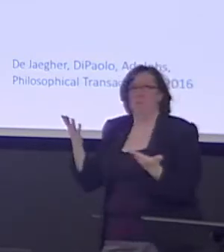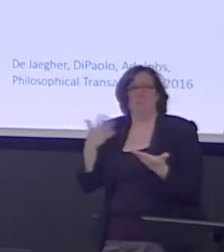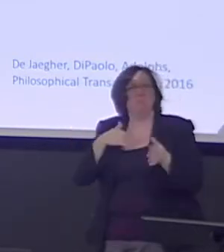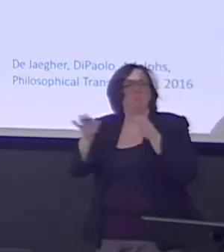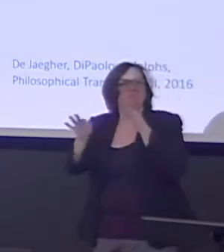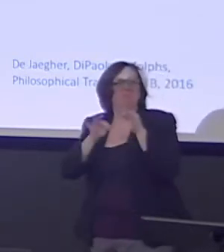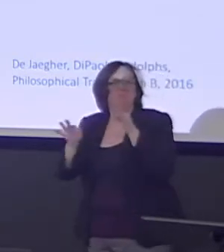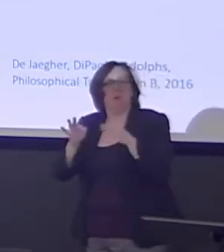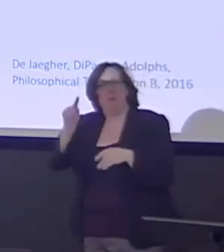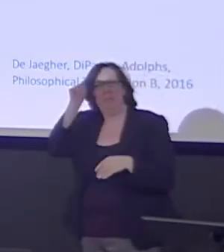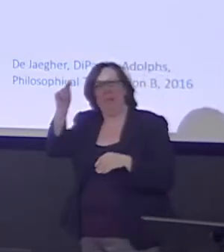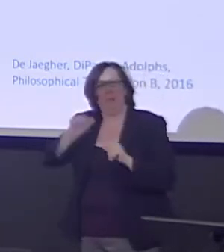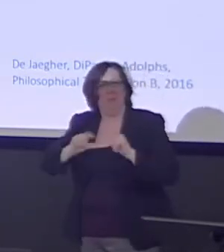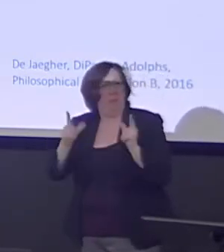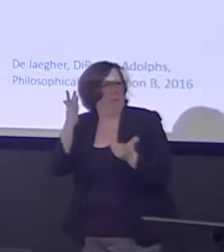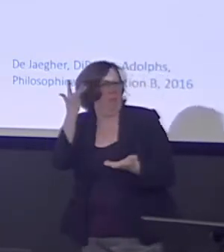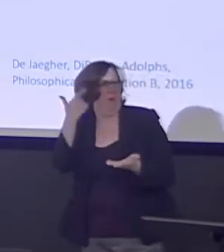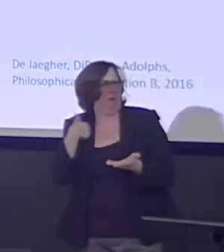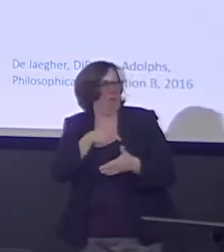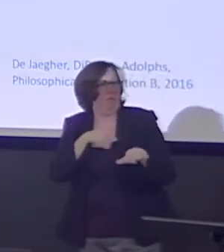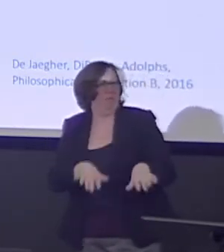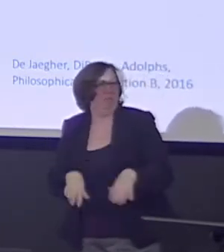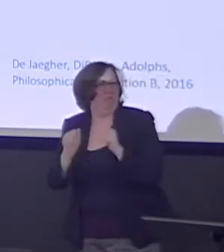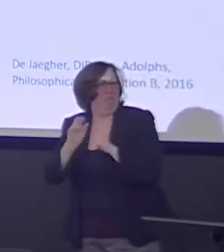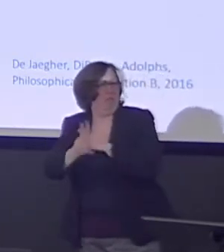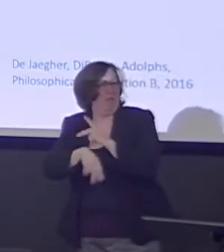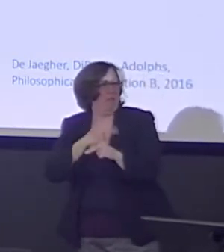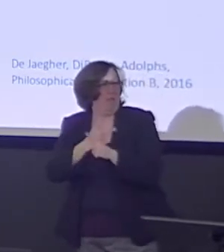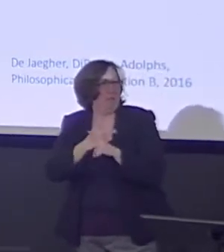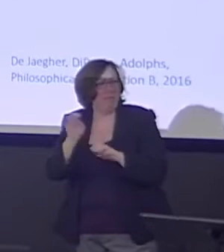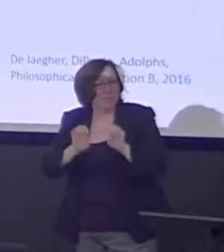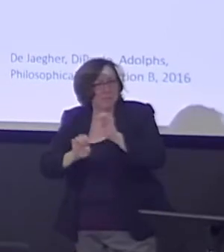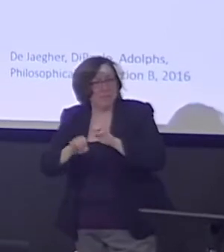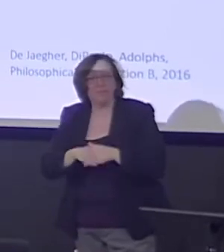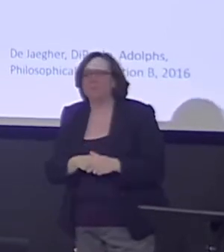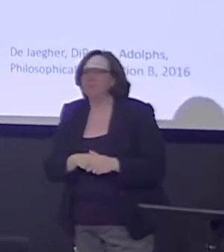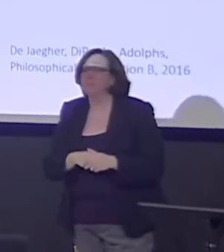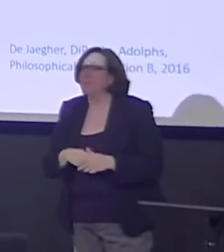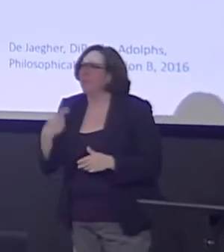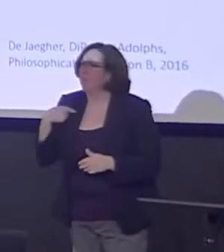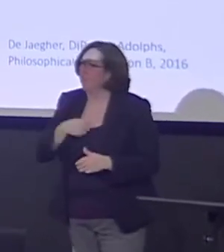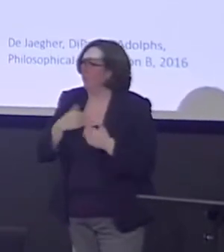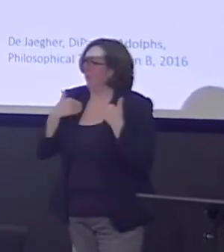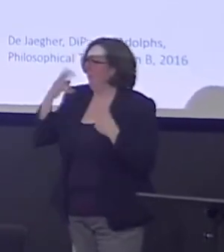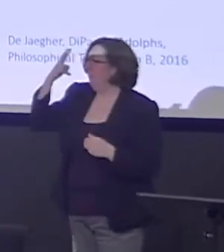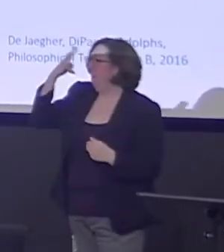these types of experiments? It is because we have this hypothesis that's been around a very long time,